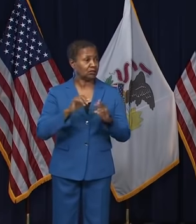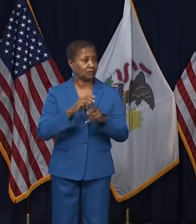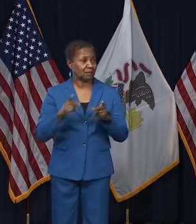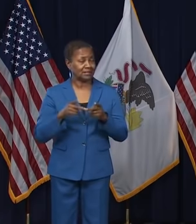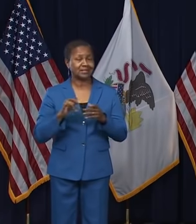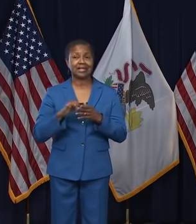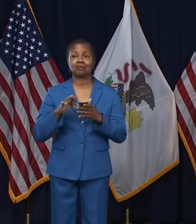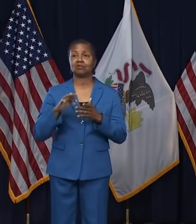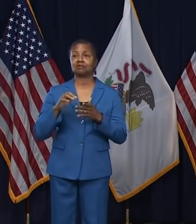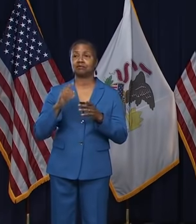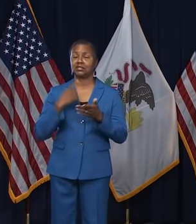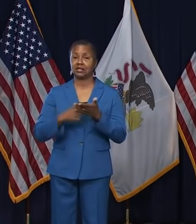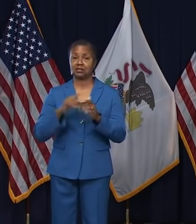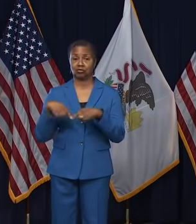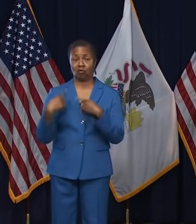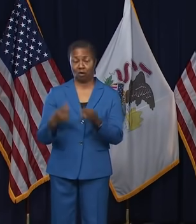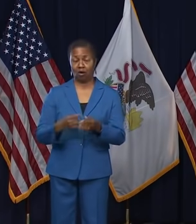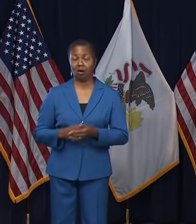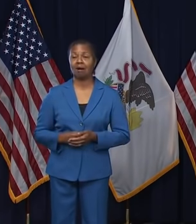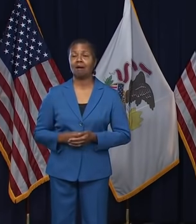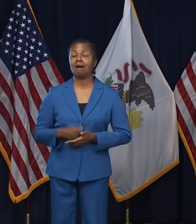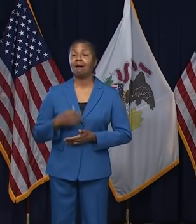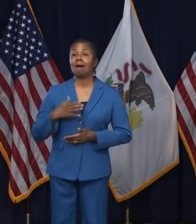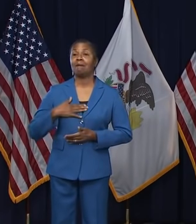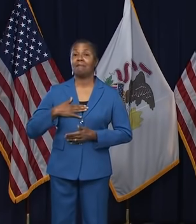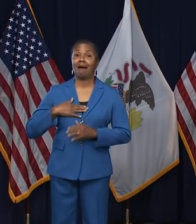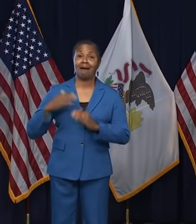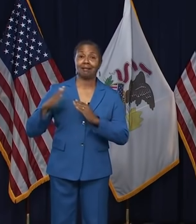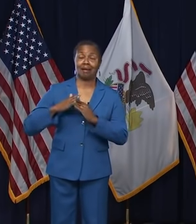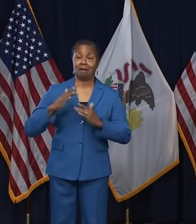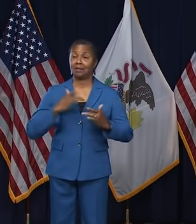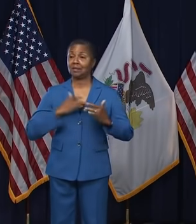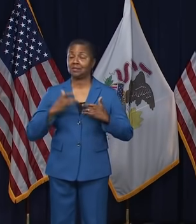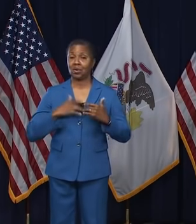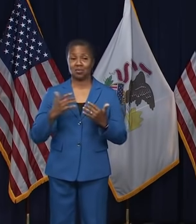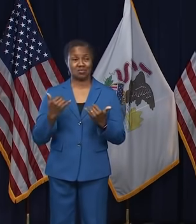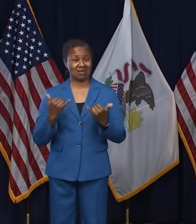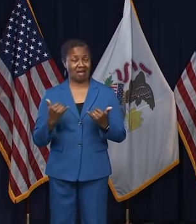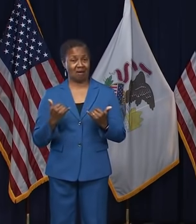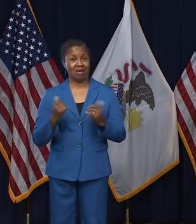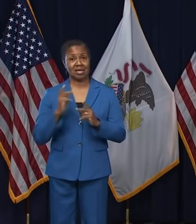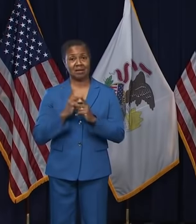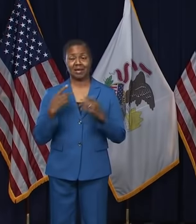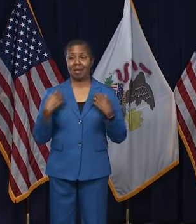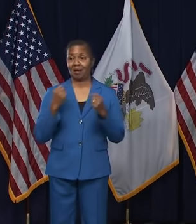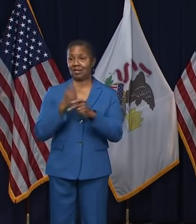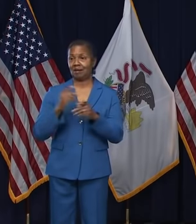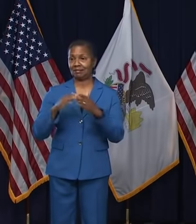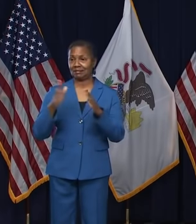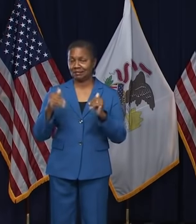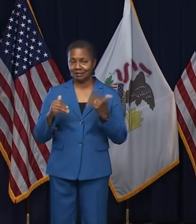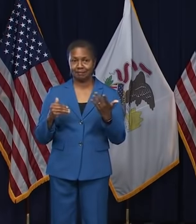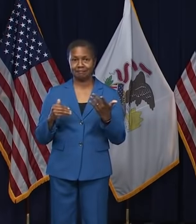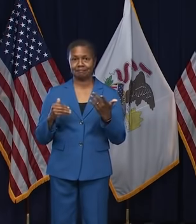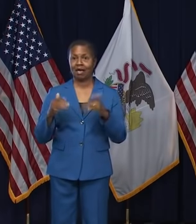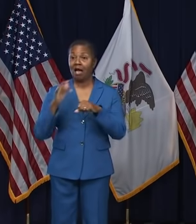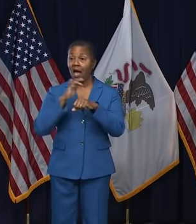the other mitigations that I've talked about today and that